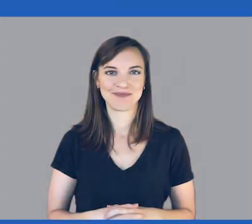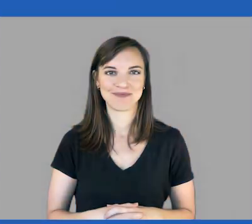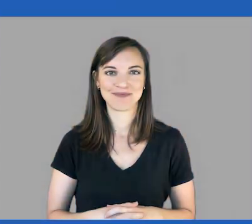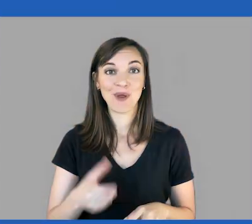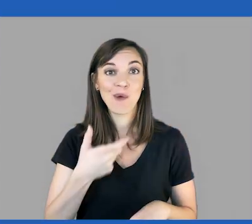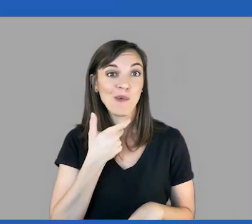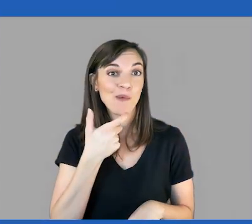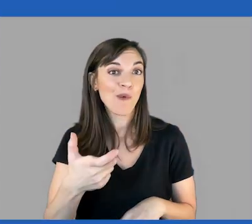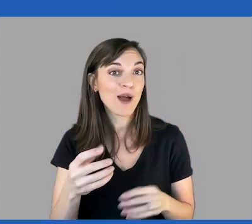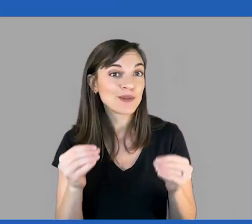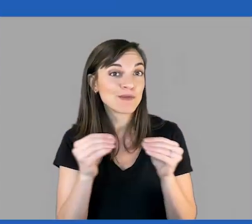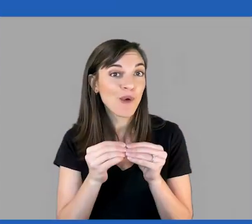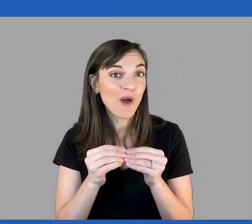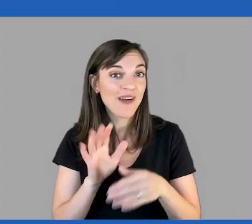To watch more videos about the HLPs,